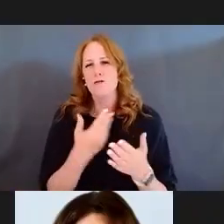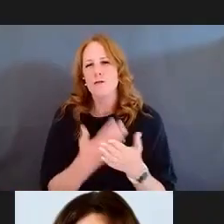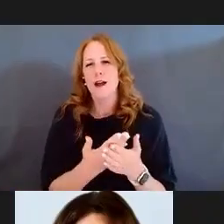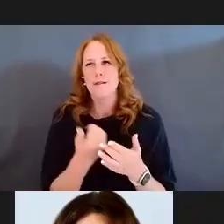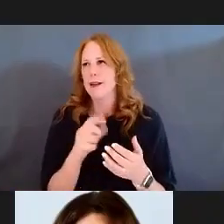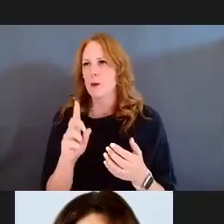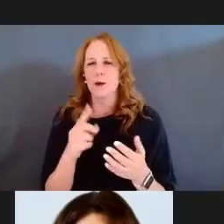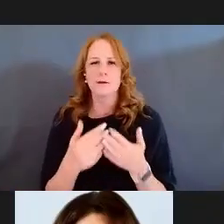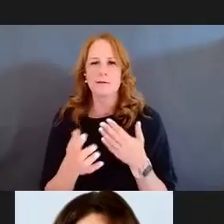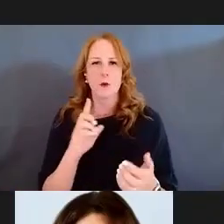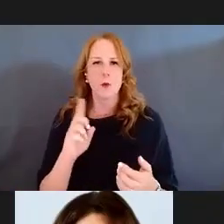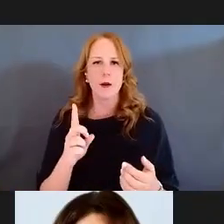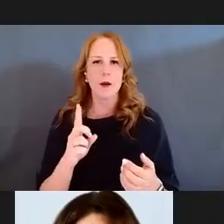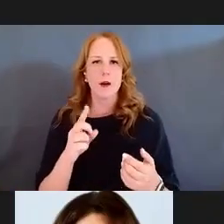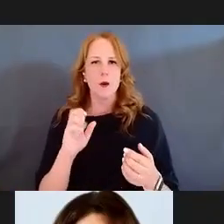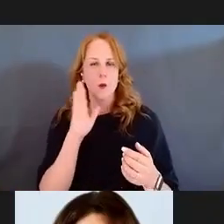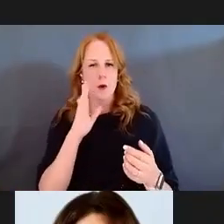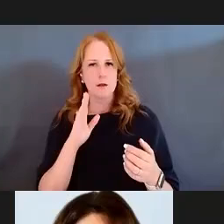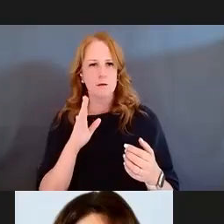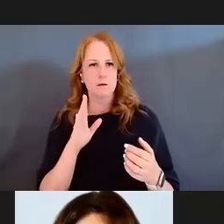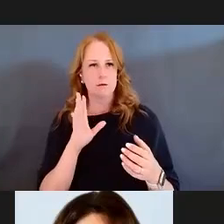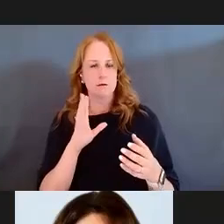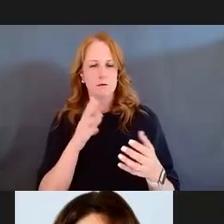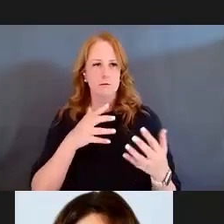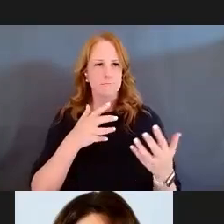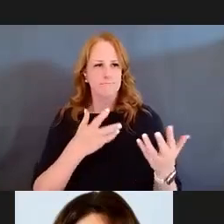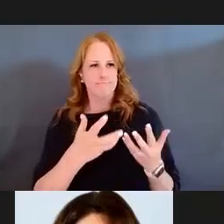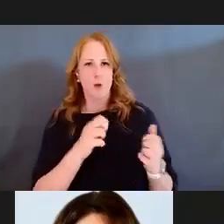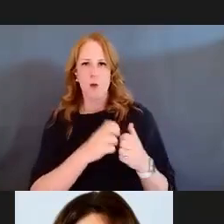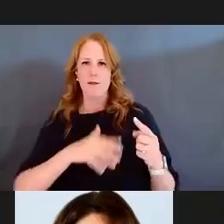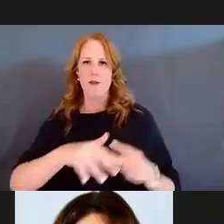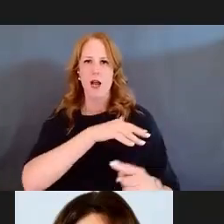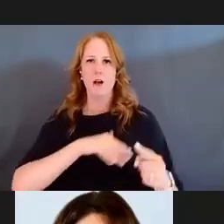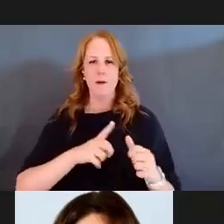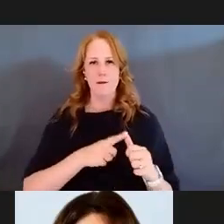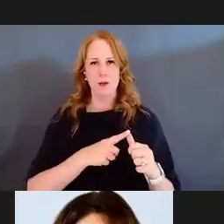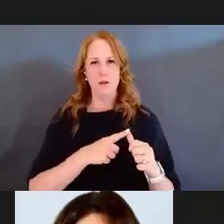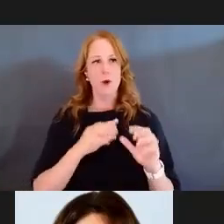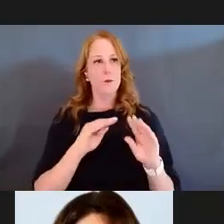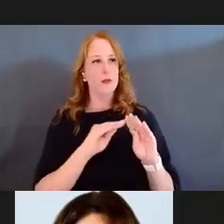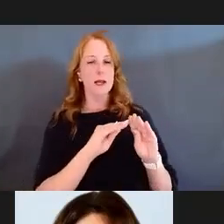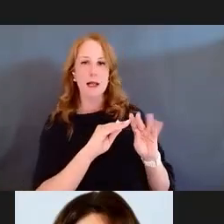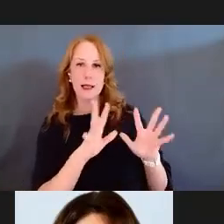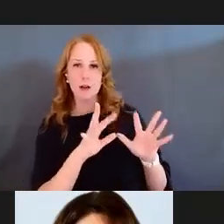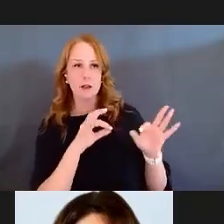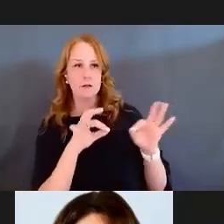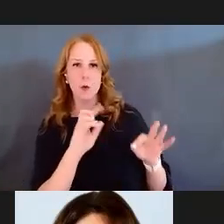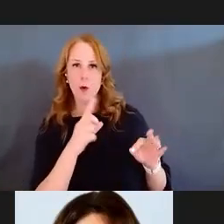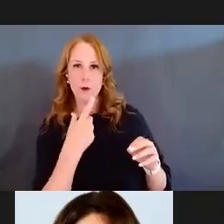that built environment. and something as simple as um a clearly defined route or um a predictable